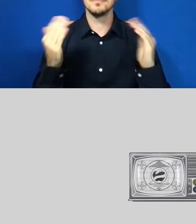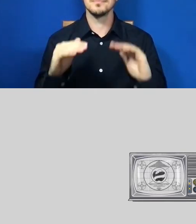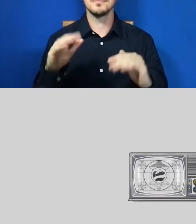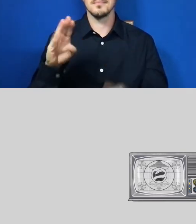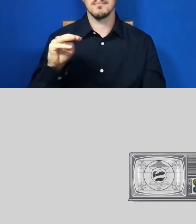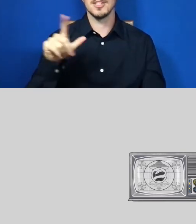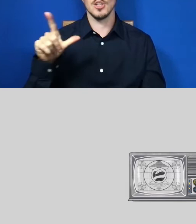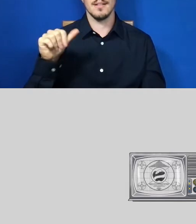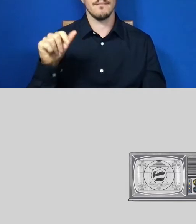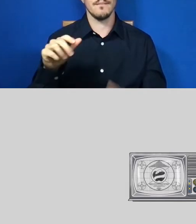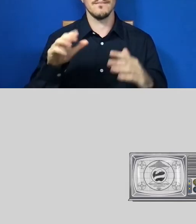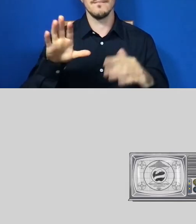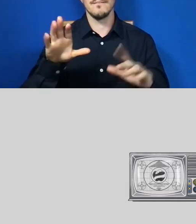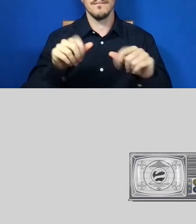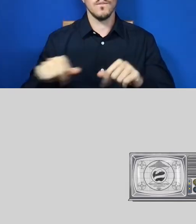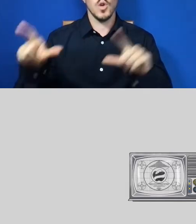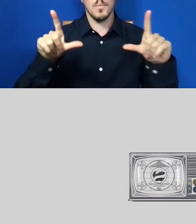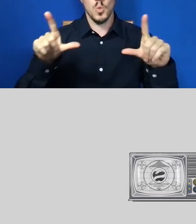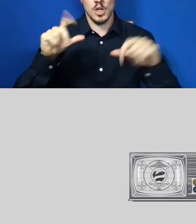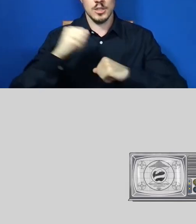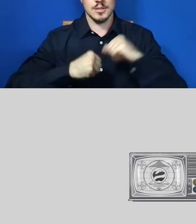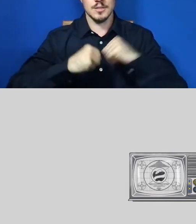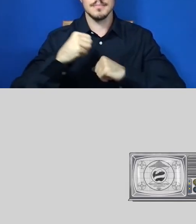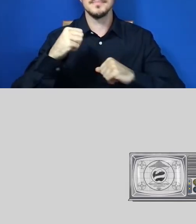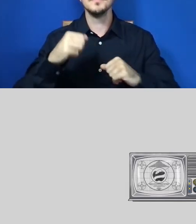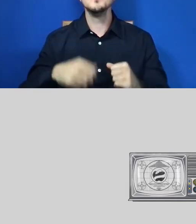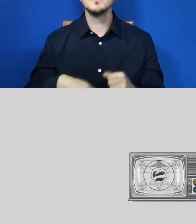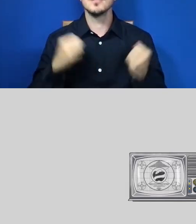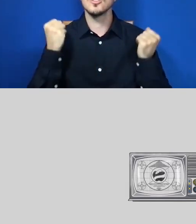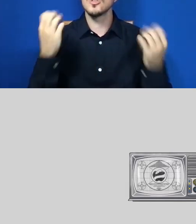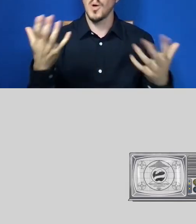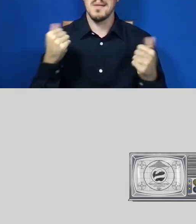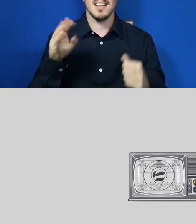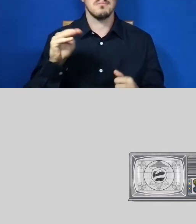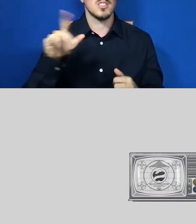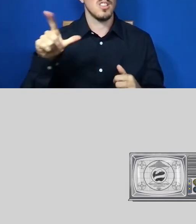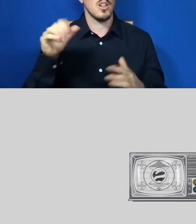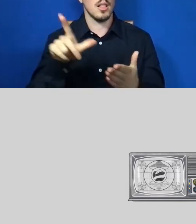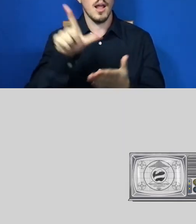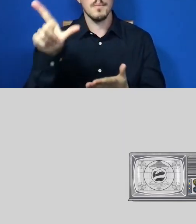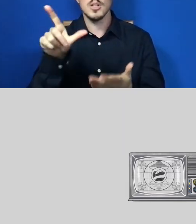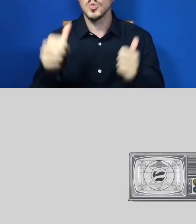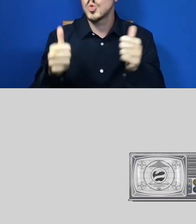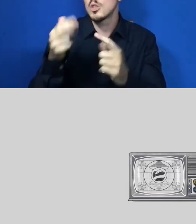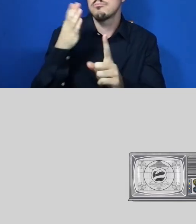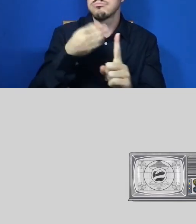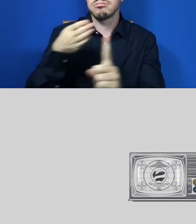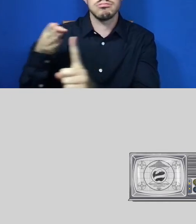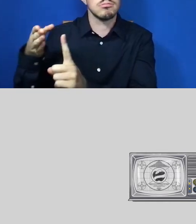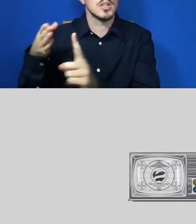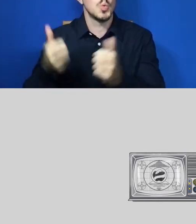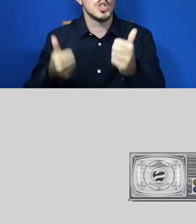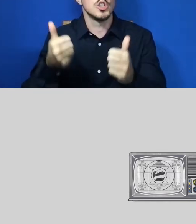Now let's take a look at machine learning frameworks. There's so many machine learning libraries out there. Which one should you use though?